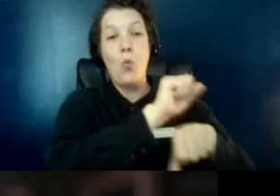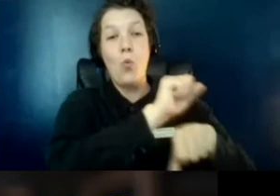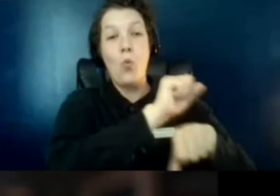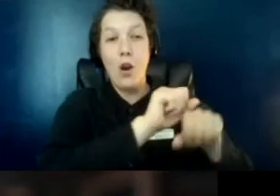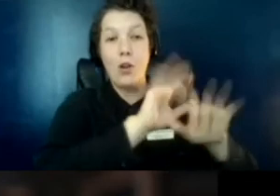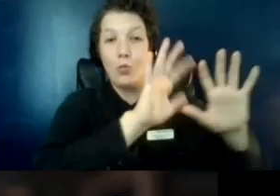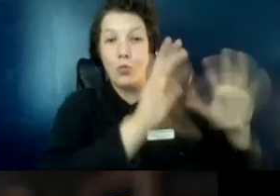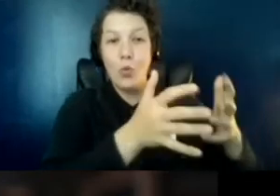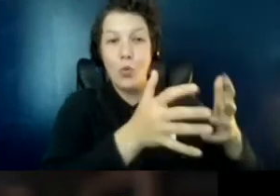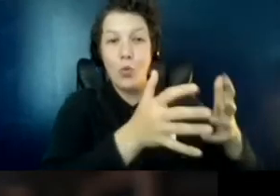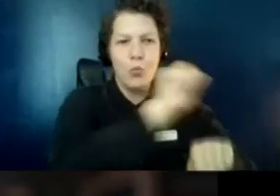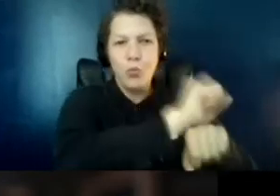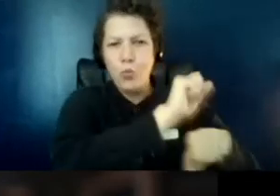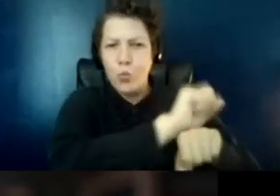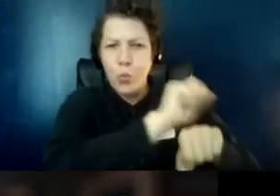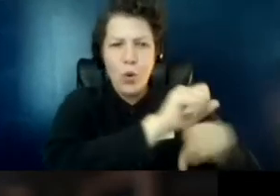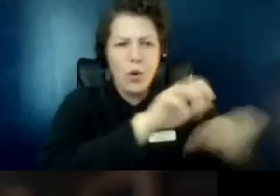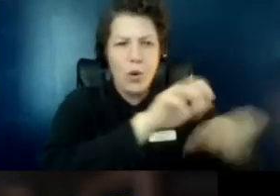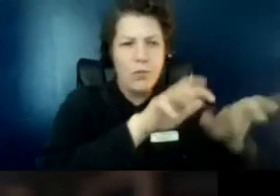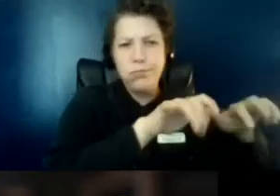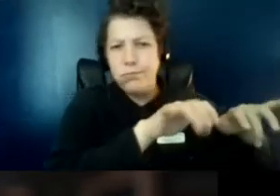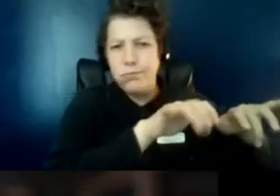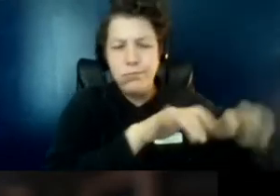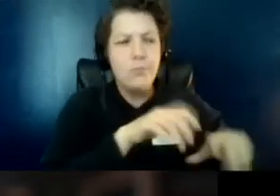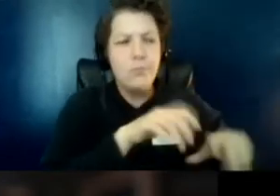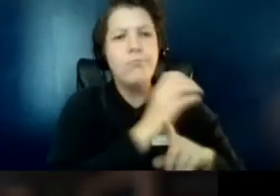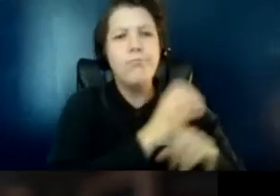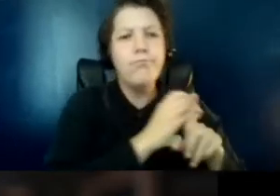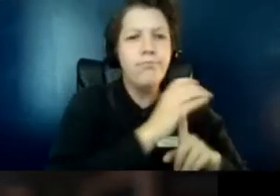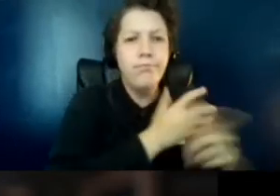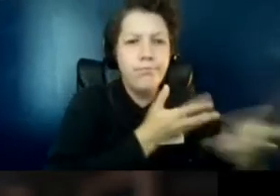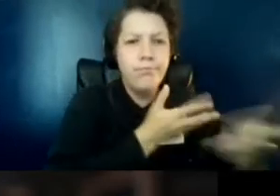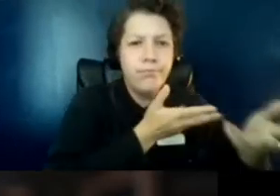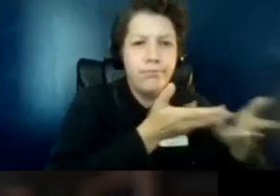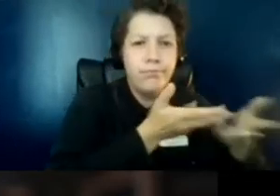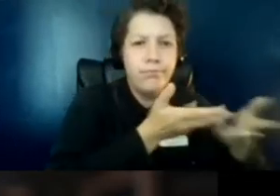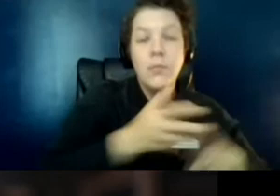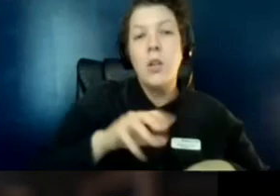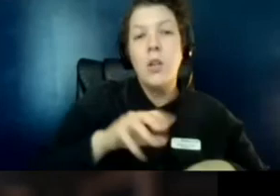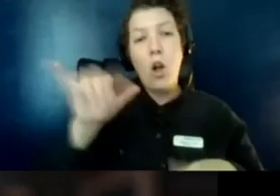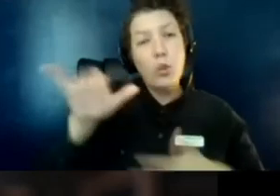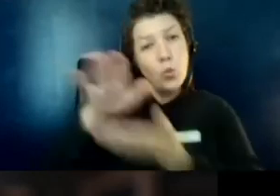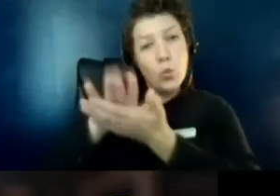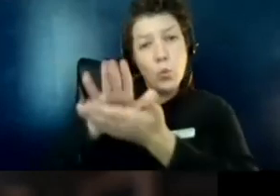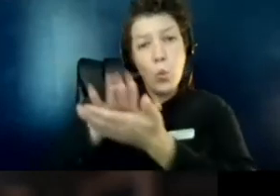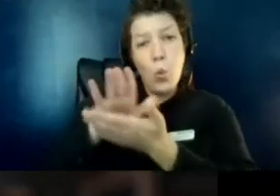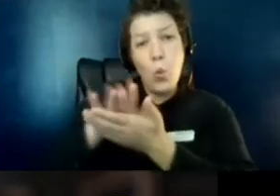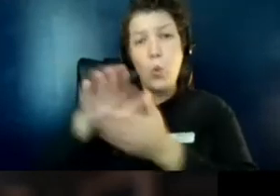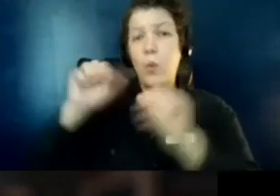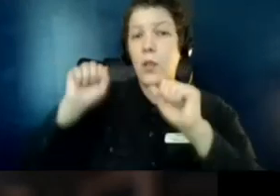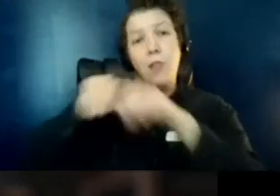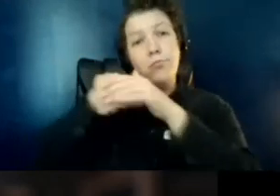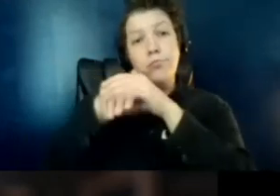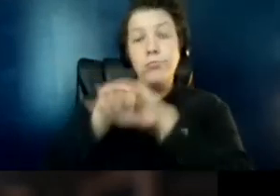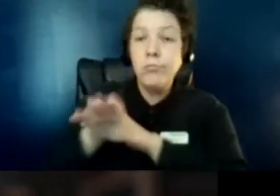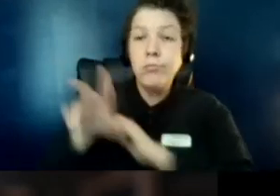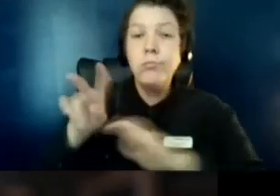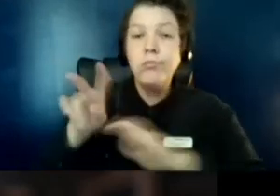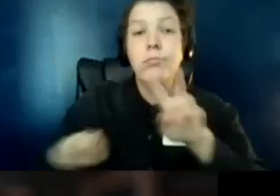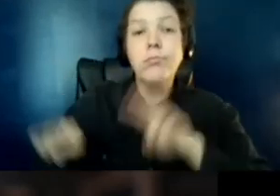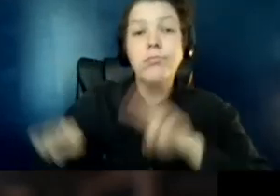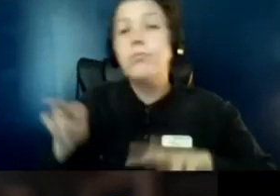same sort of thing. It can be 15‑minute chunks or one two‑hour